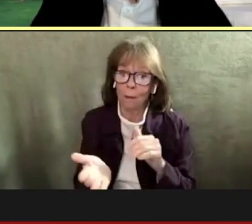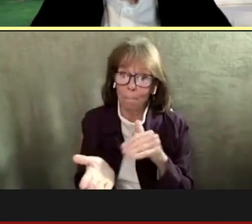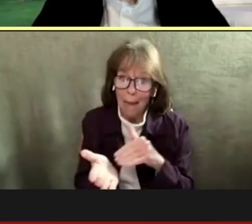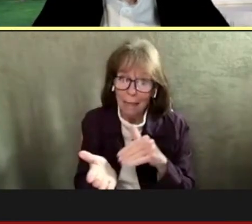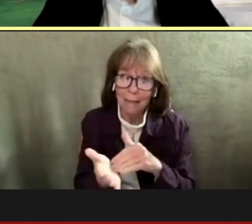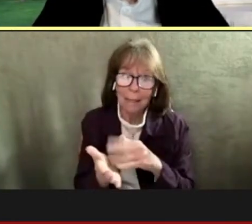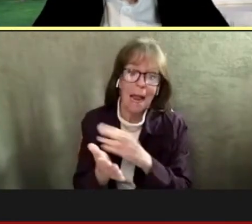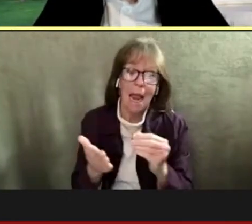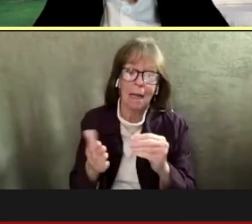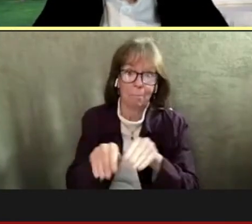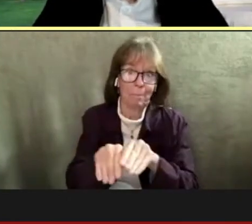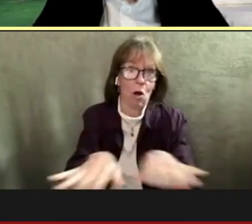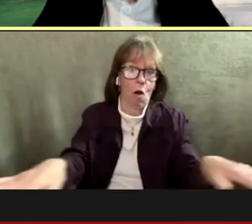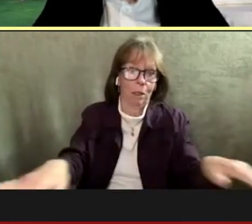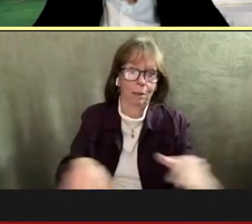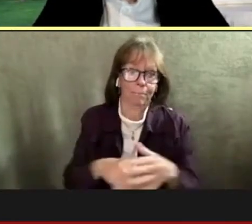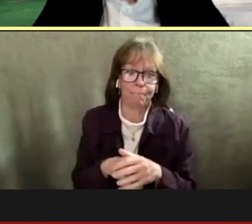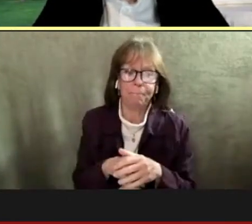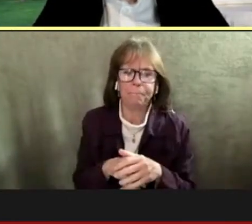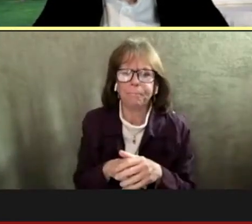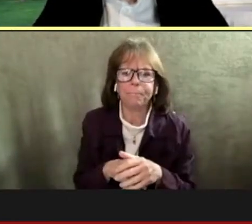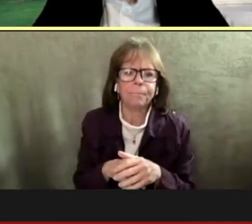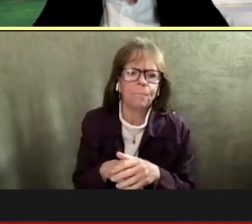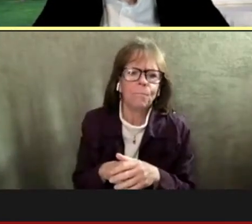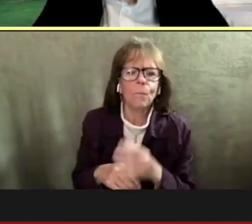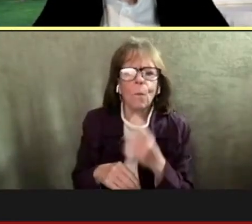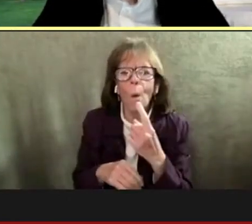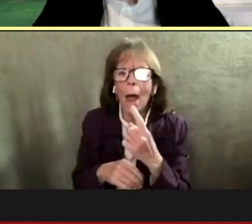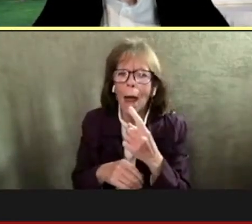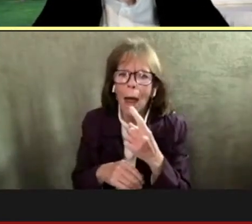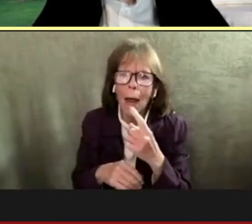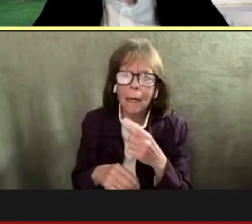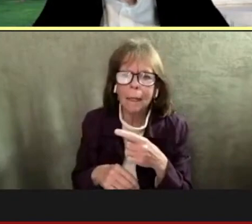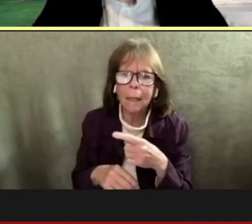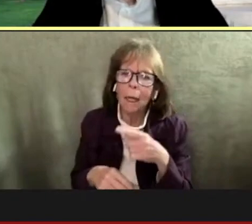beyond from one of compliance to proactive anti-ableism,